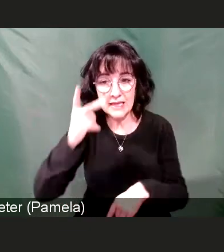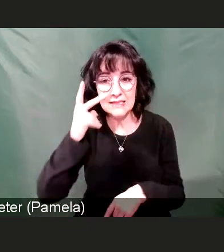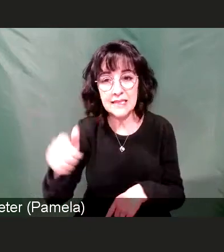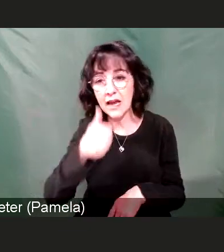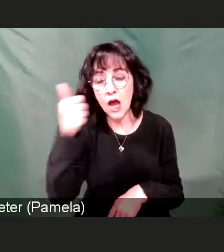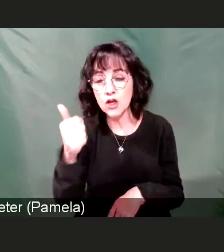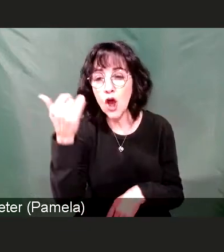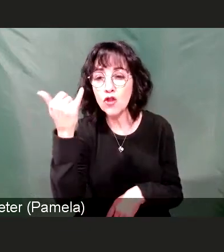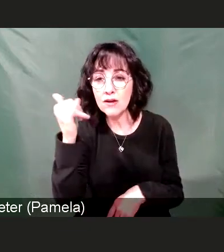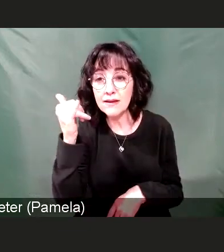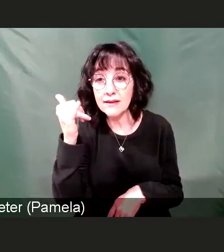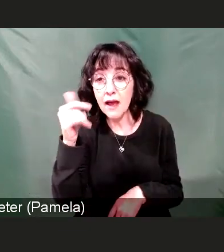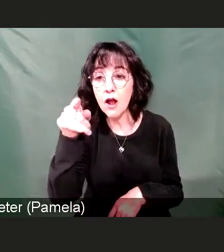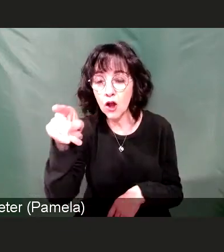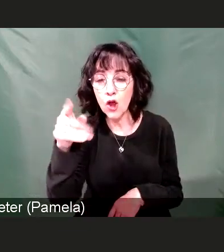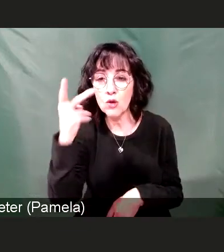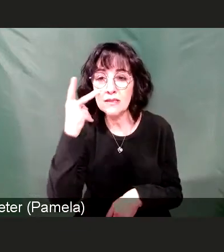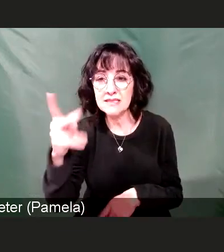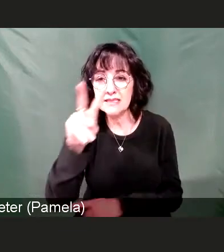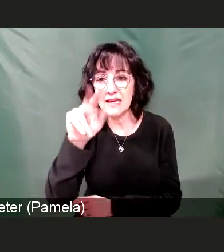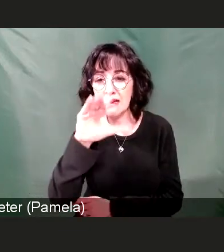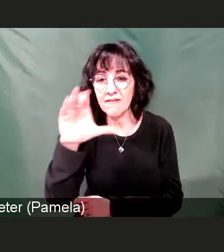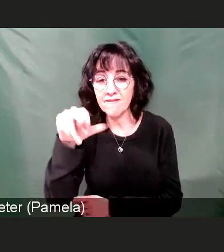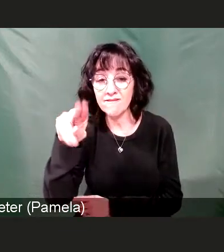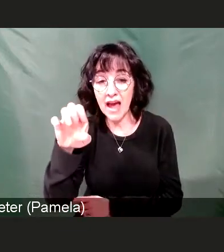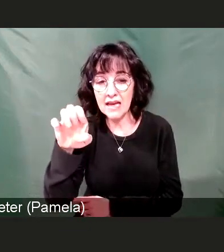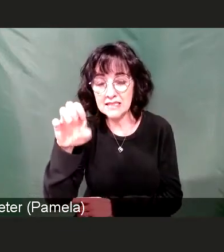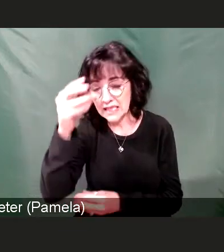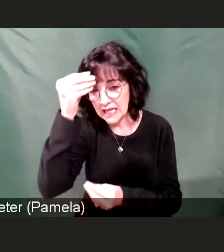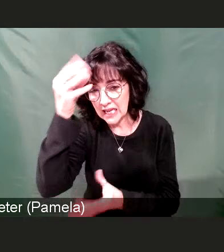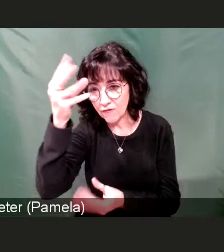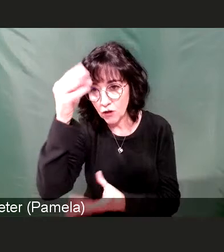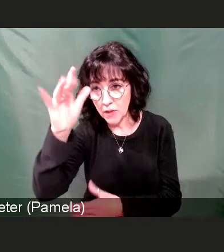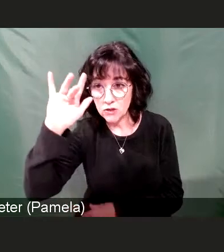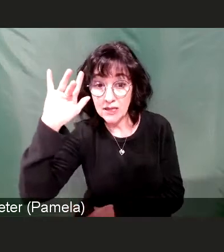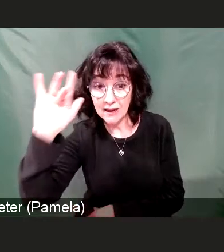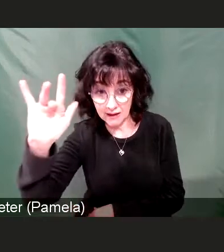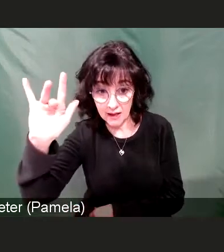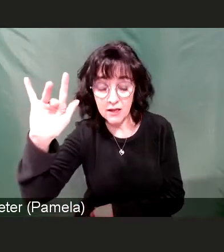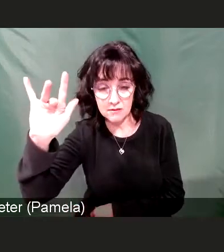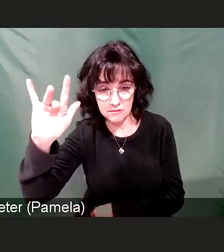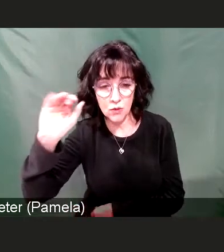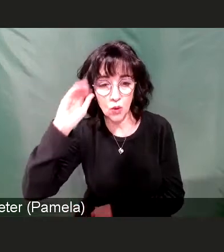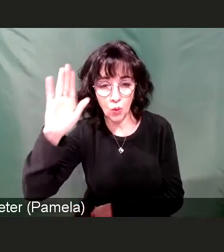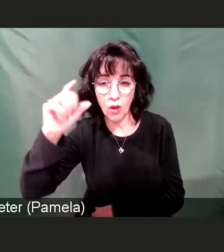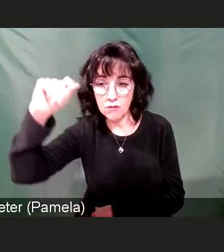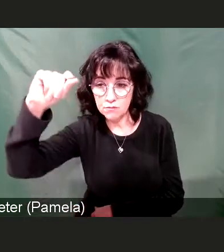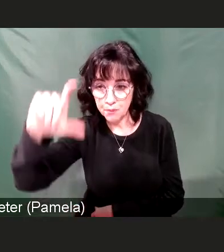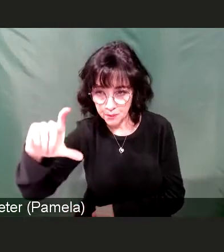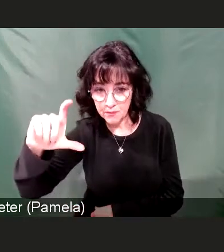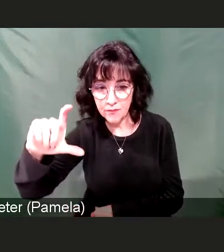I want you to click on vaccine information there that will take you to a place that says waiting list